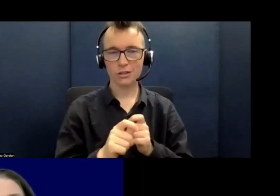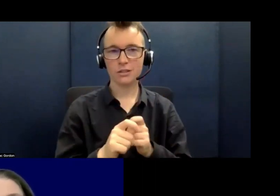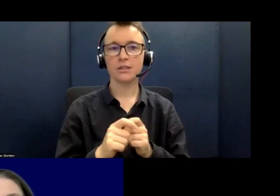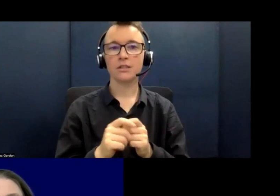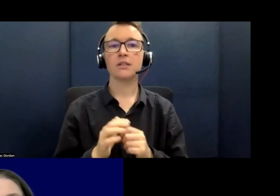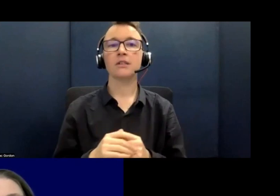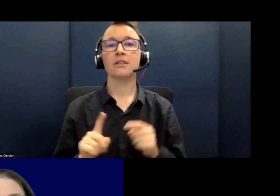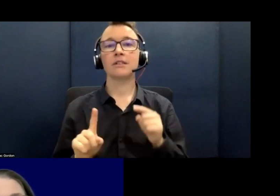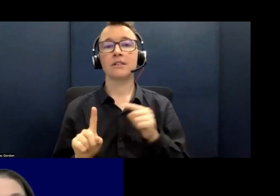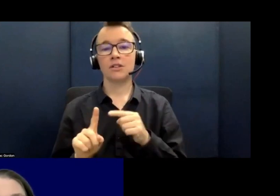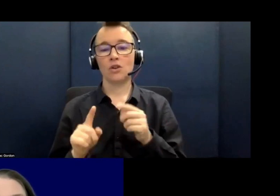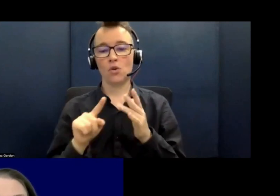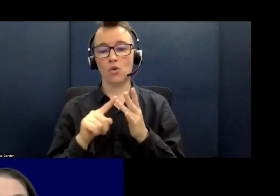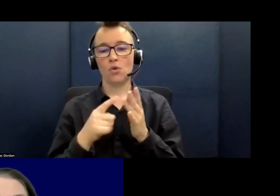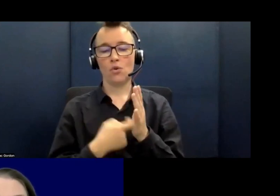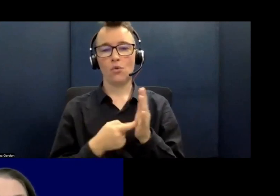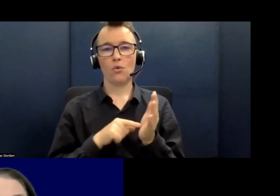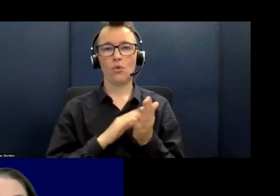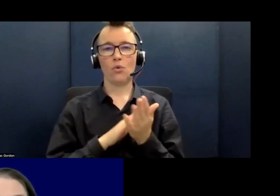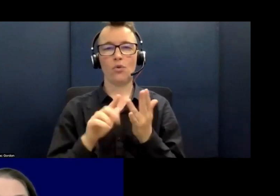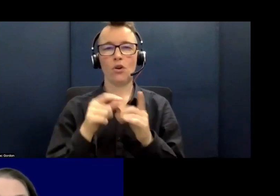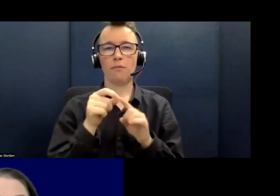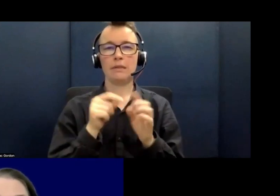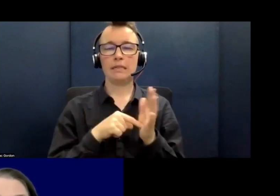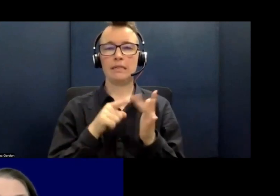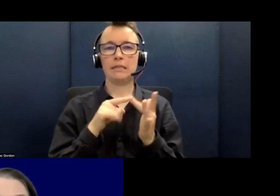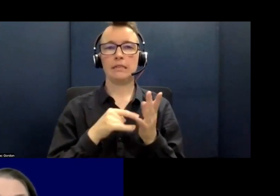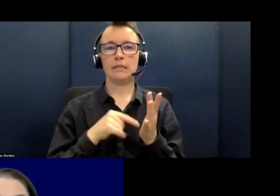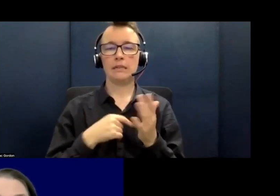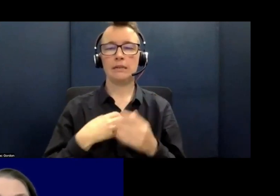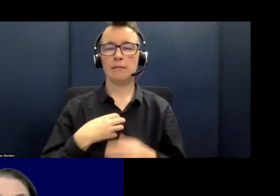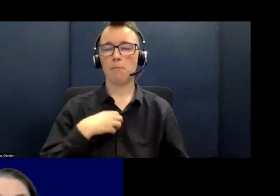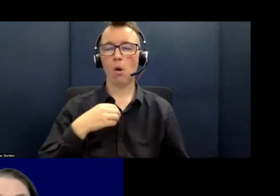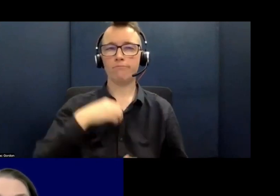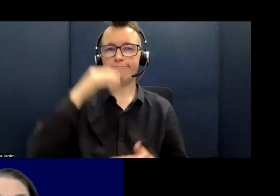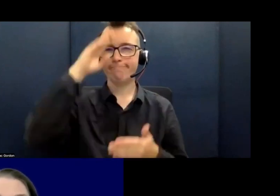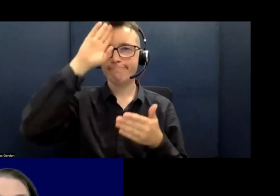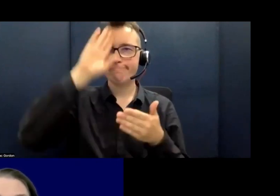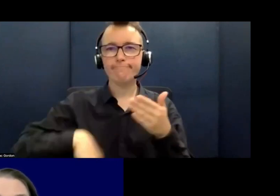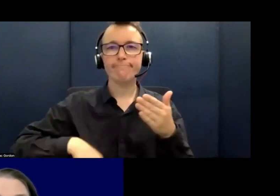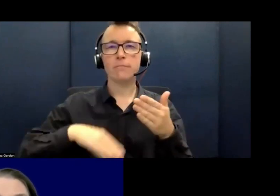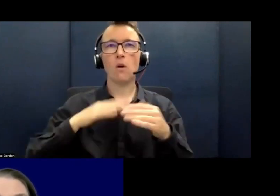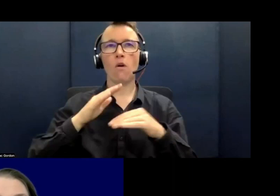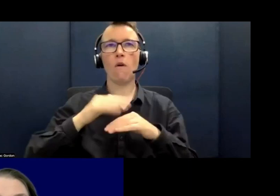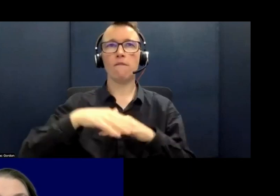the understanding around lighting and the impacts around lighting and glare for